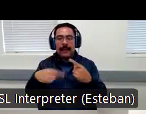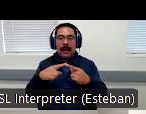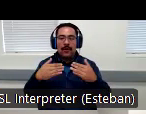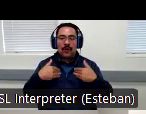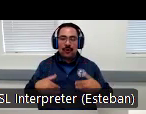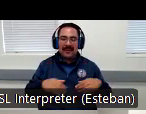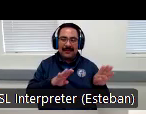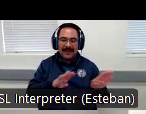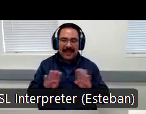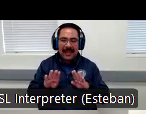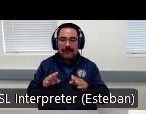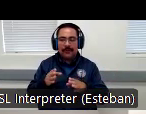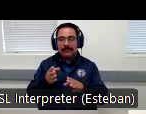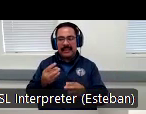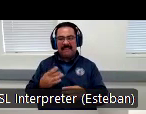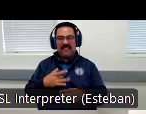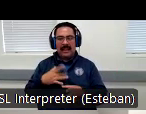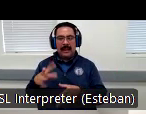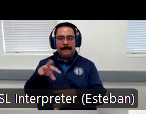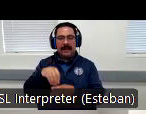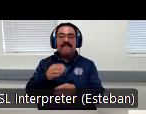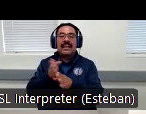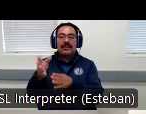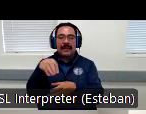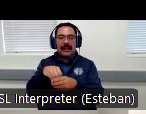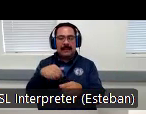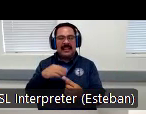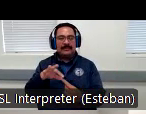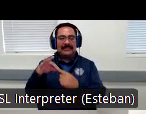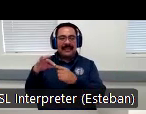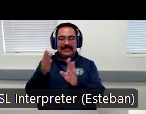and the field of belonging, which is what I specialize in as a psychologist along with